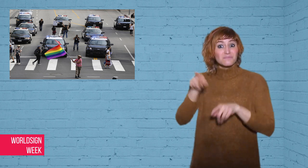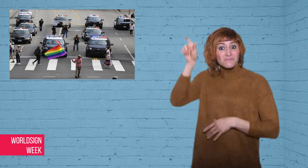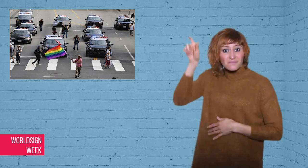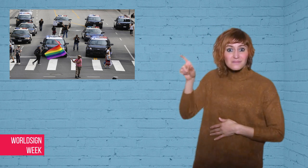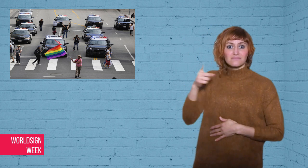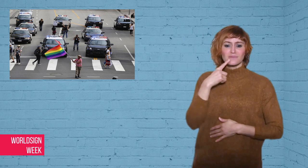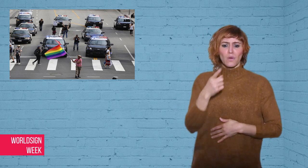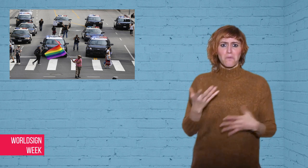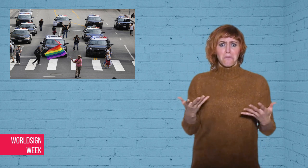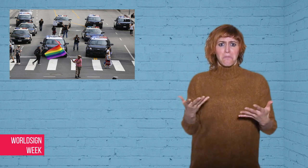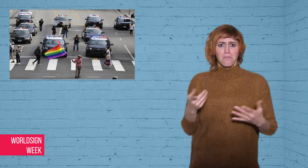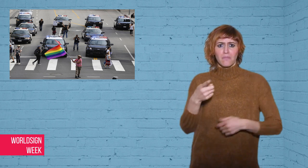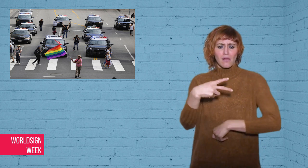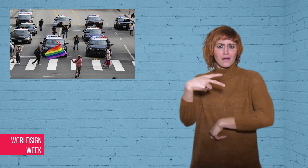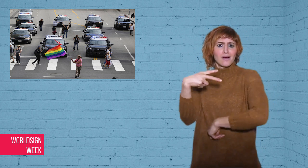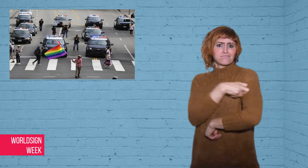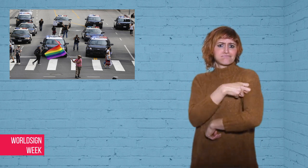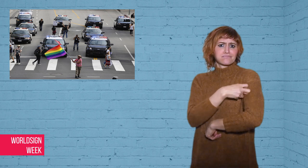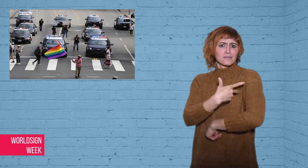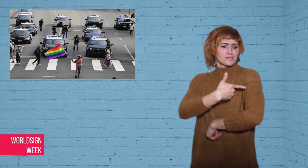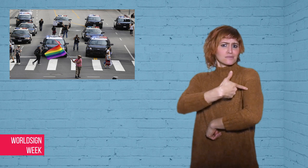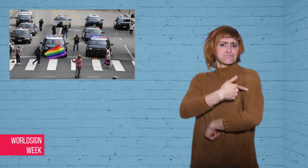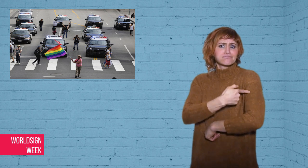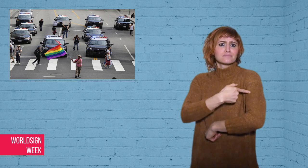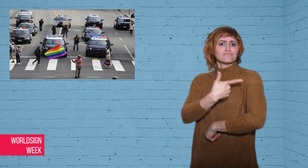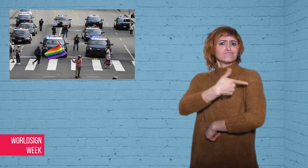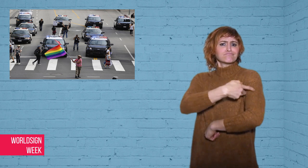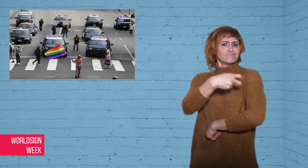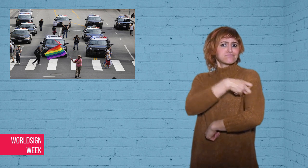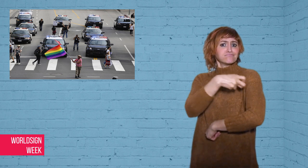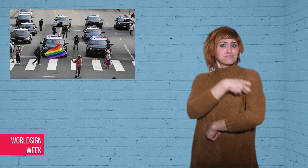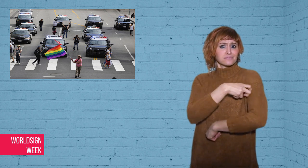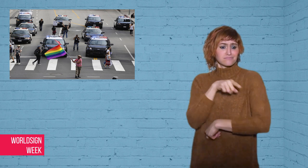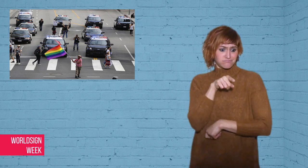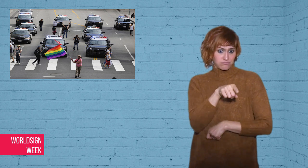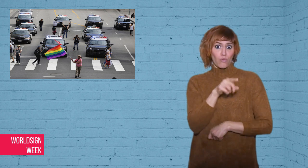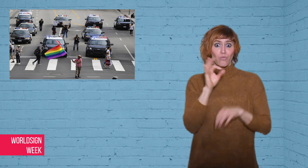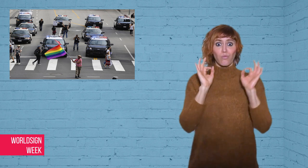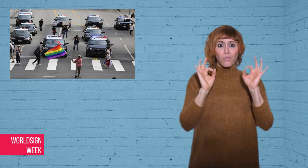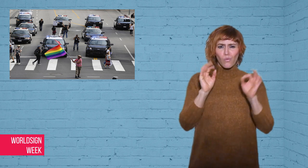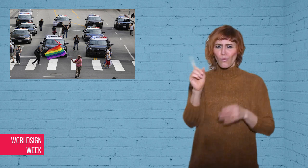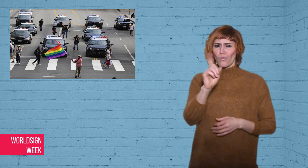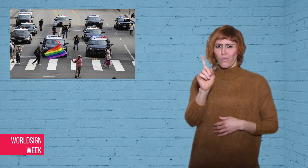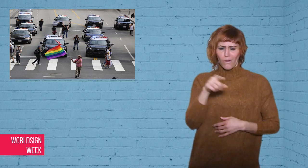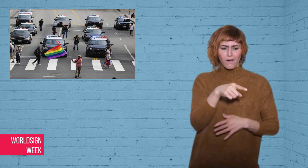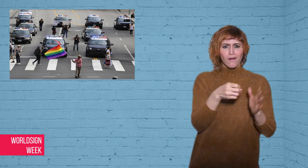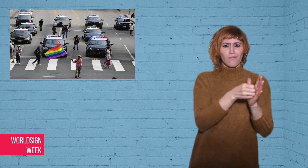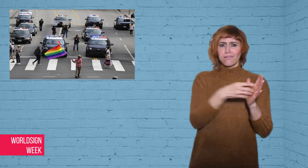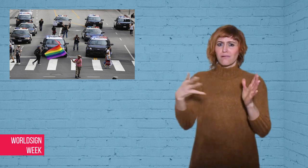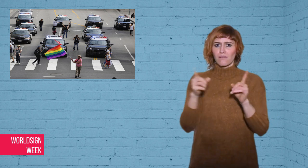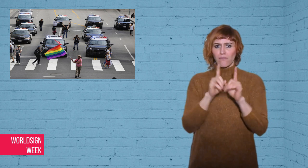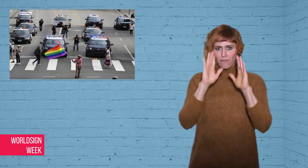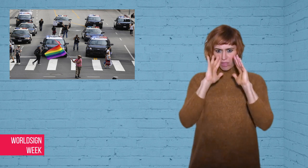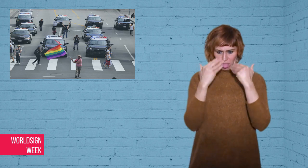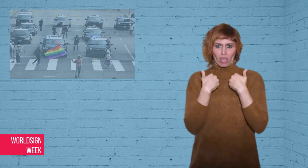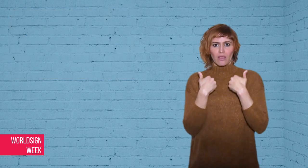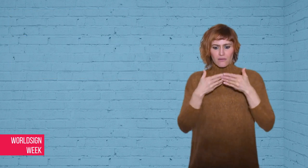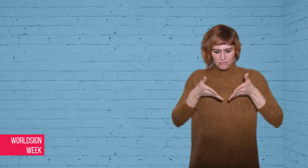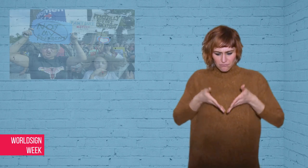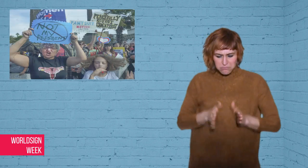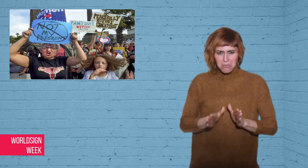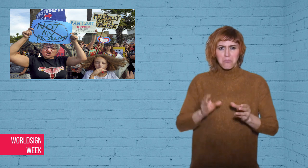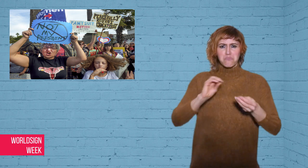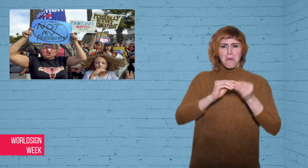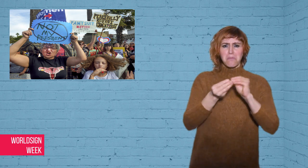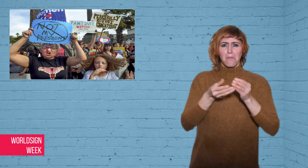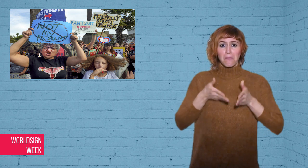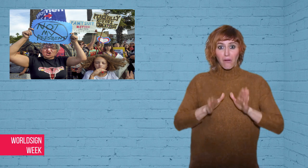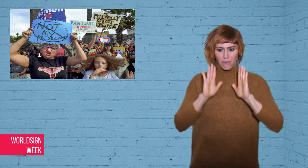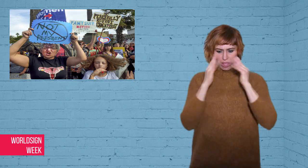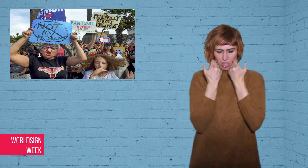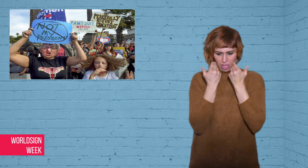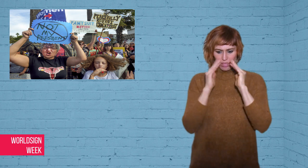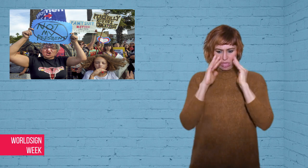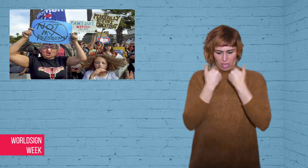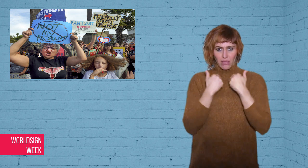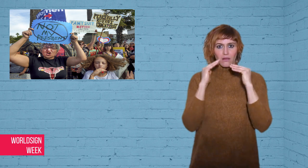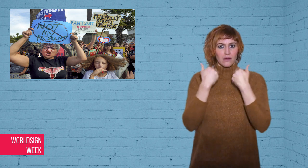and claimed that vaccines had indeed caused autism.